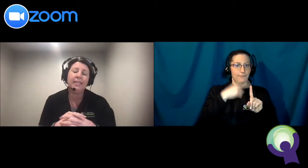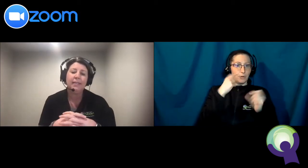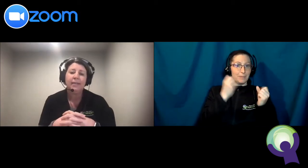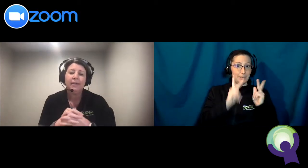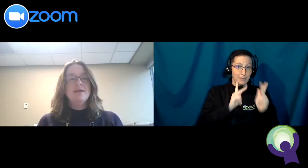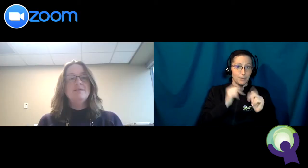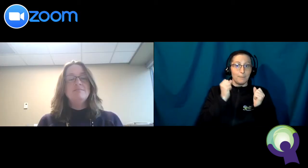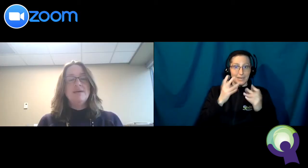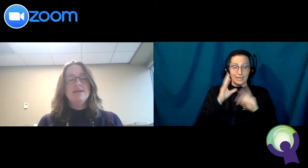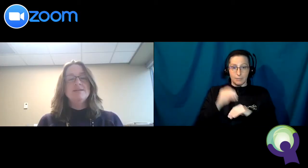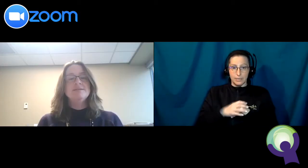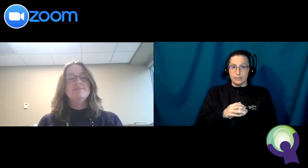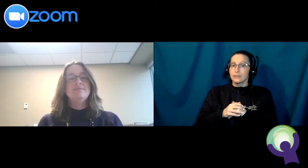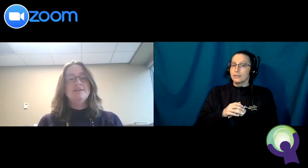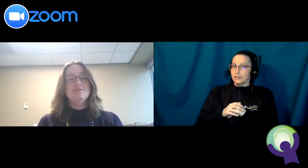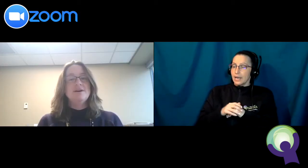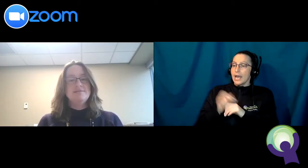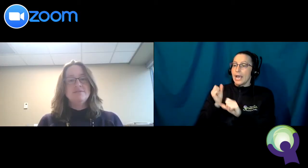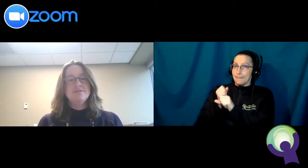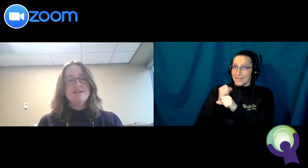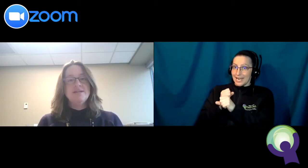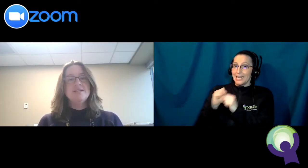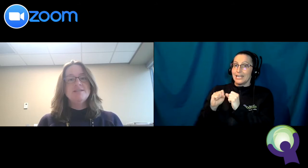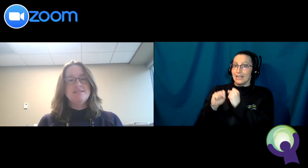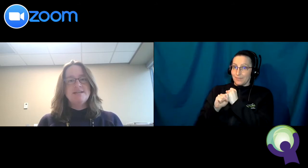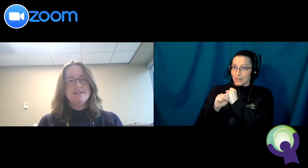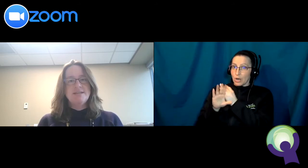Anna Marie It made video conferencing a necessity.